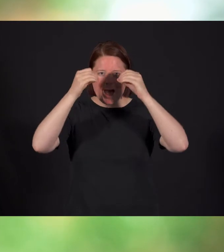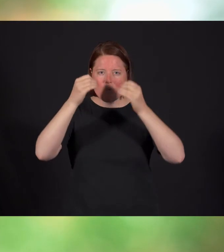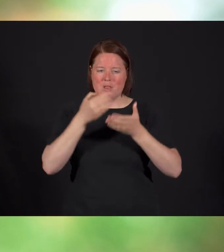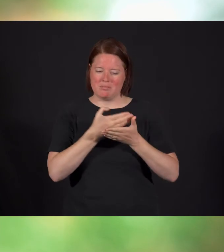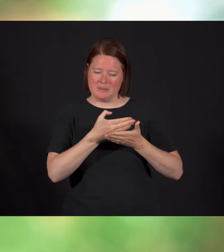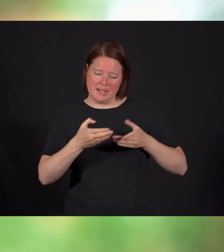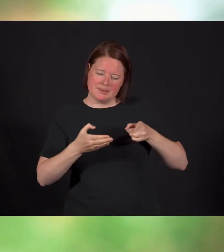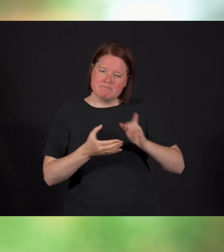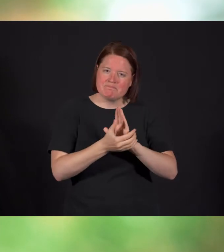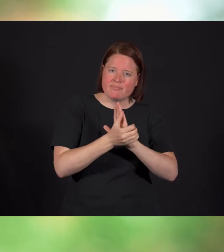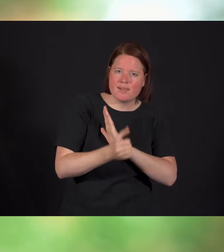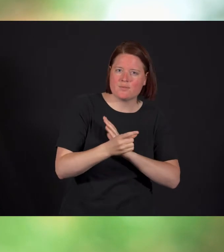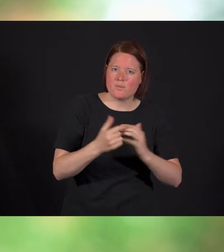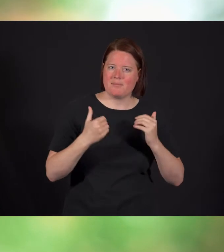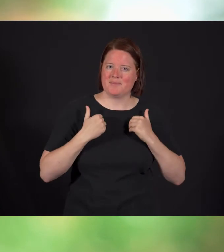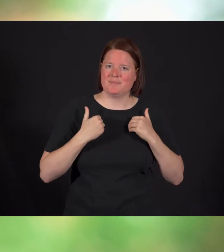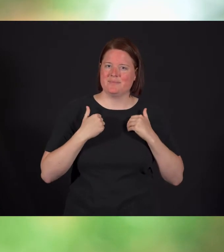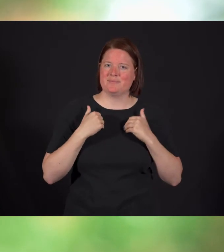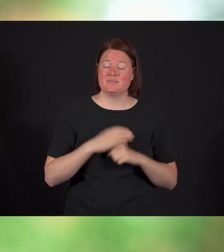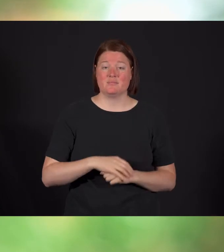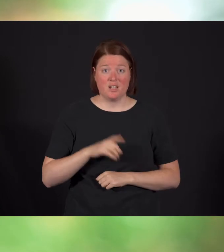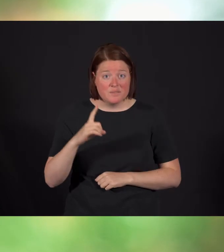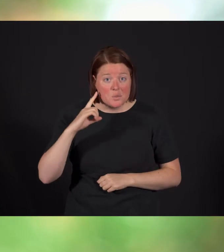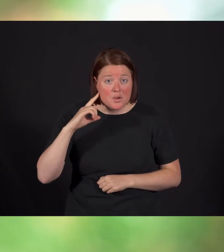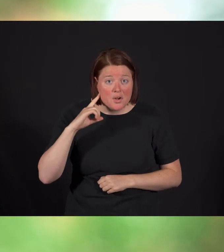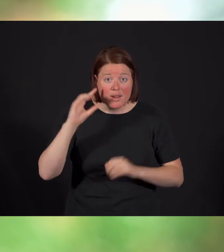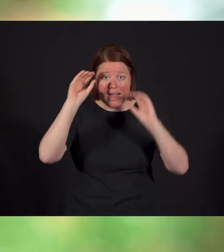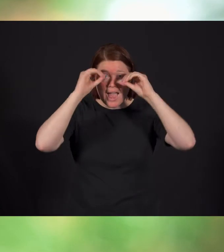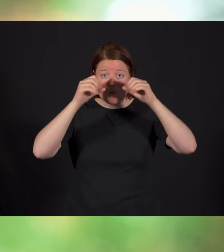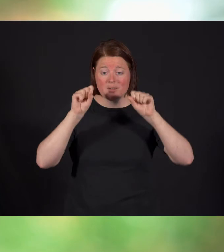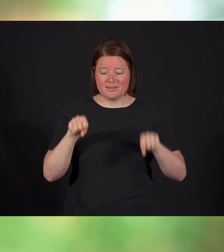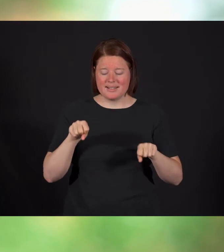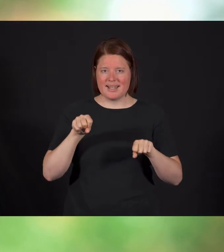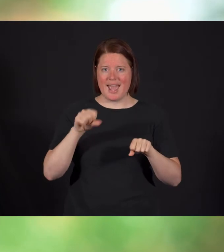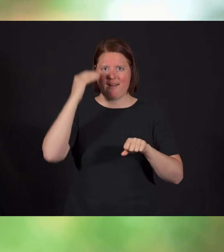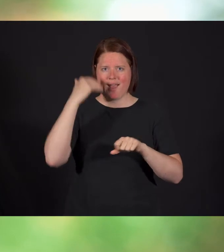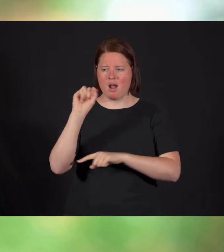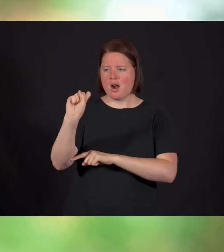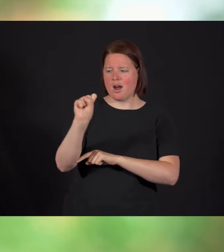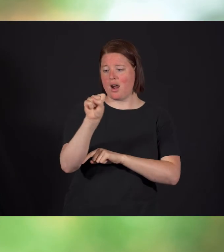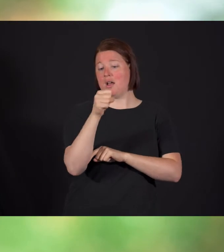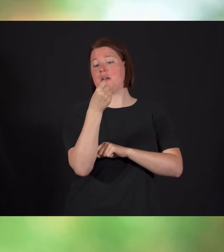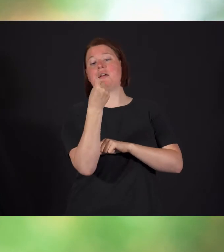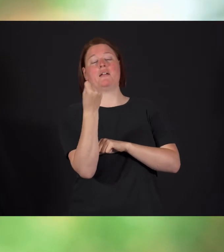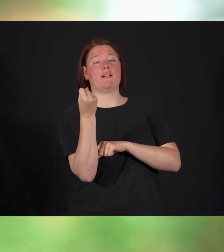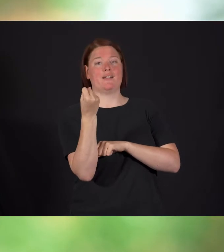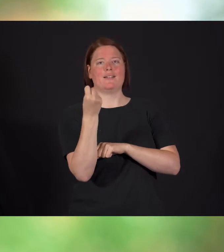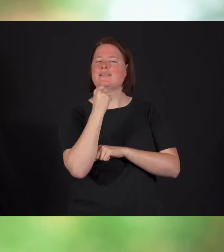We all have heard that owls can turn their heads very far, not all the way around.